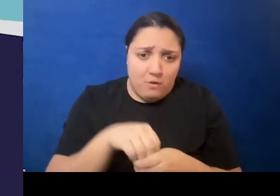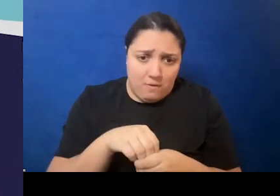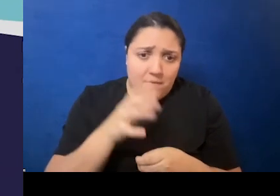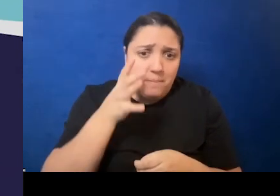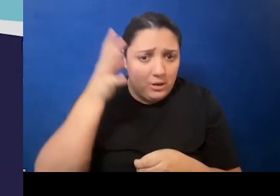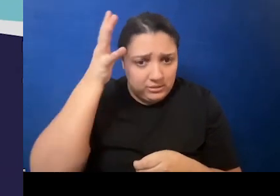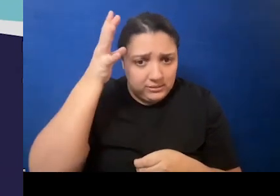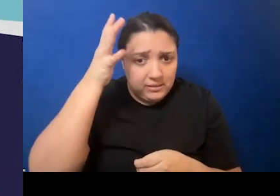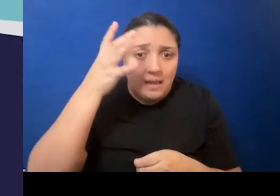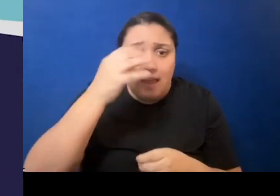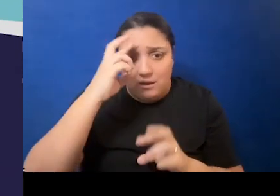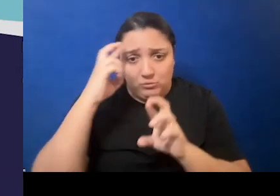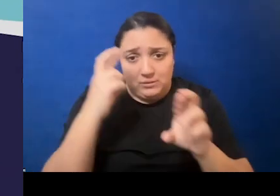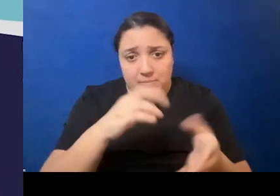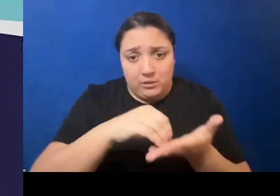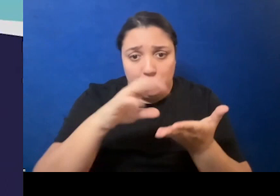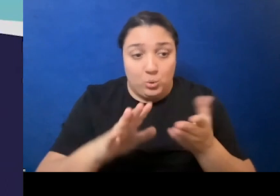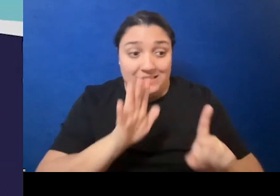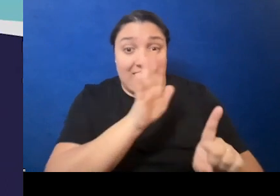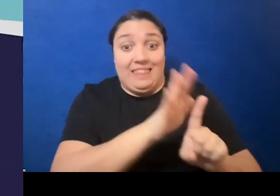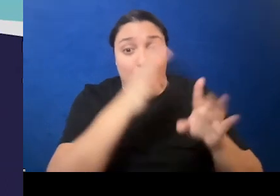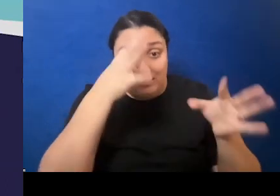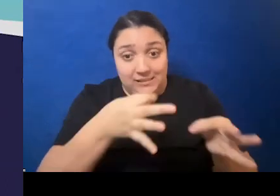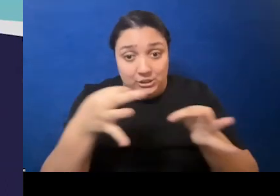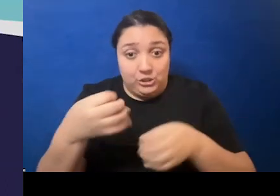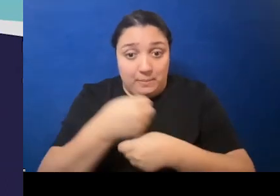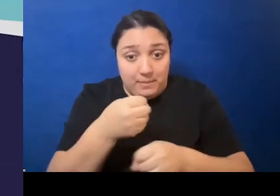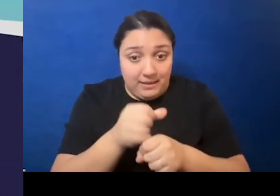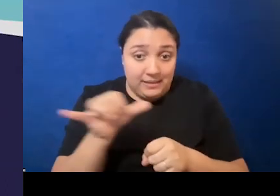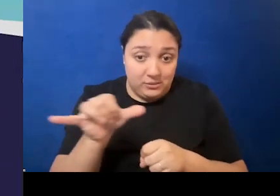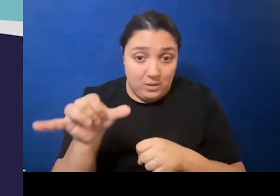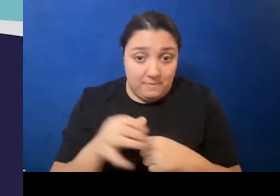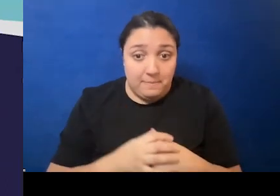THE STUDENT'S AUTONOMY AS WELL.